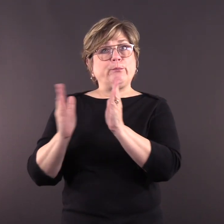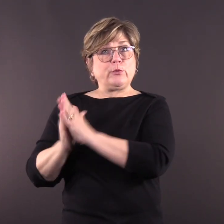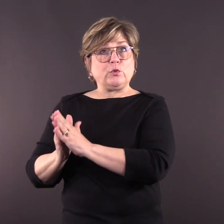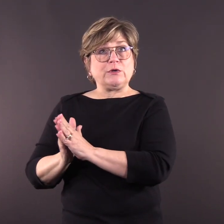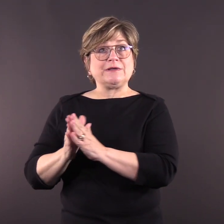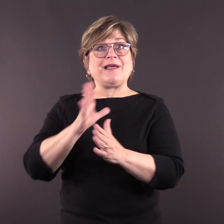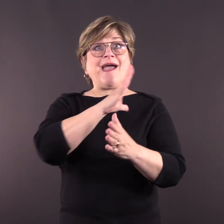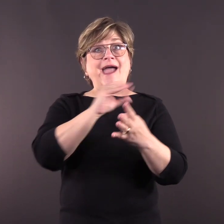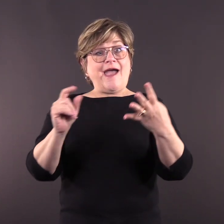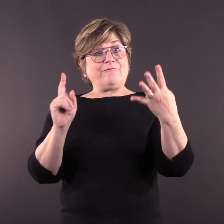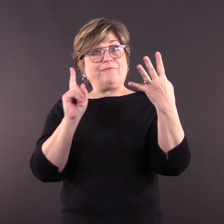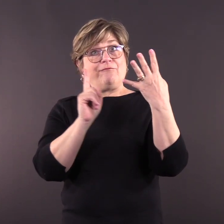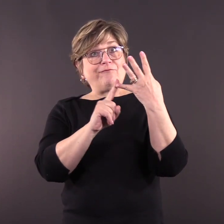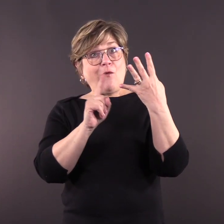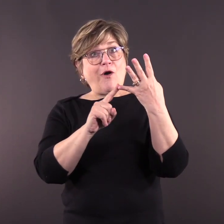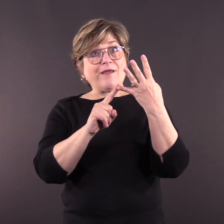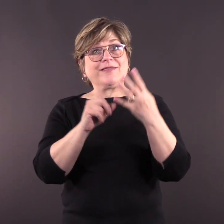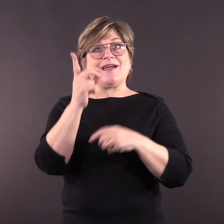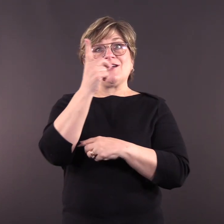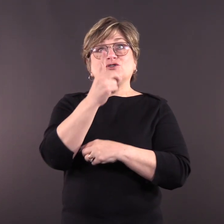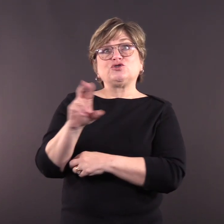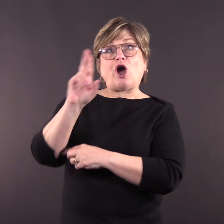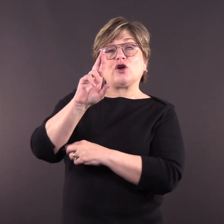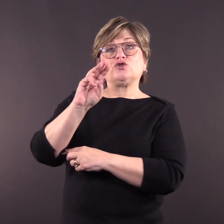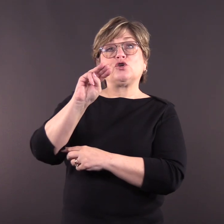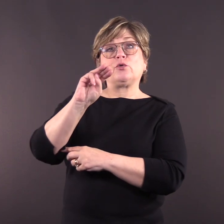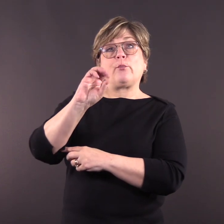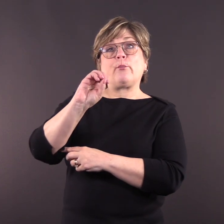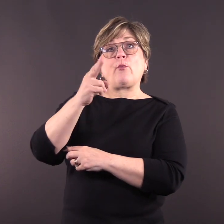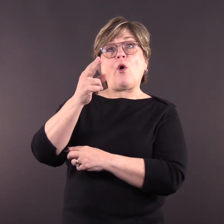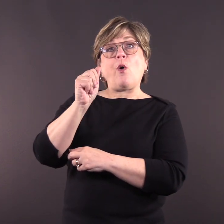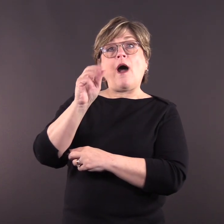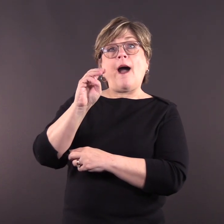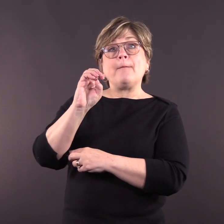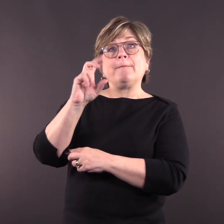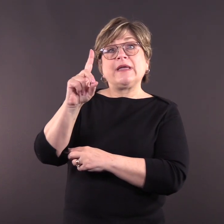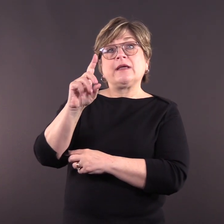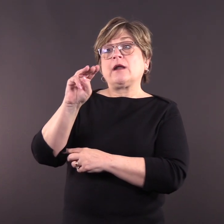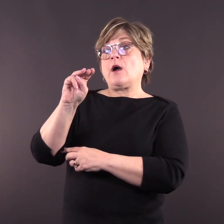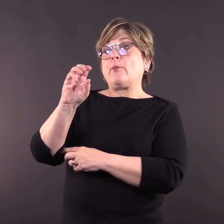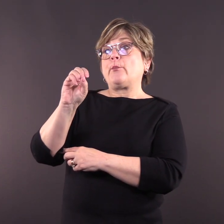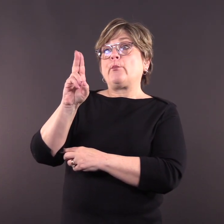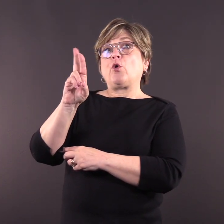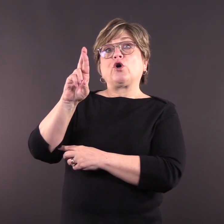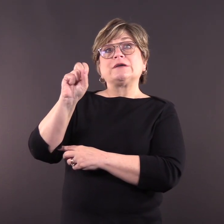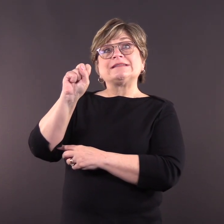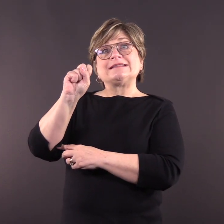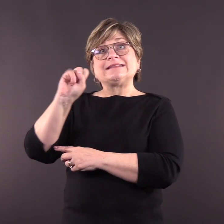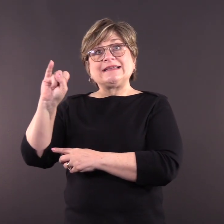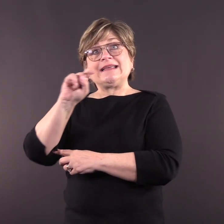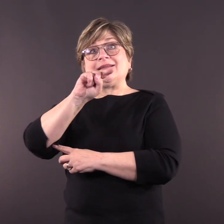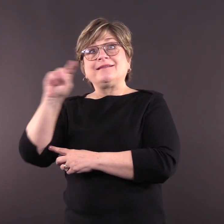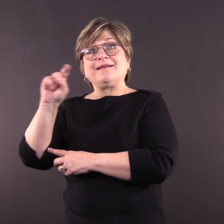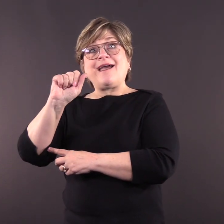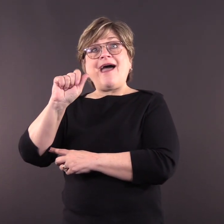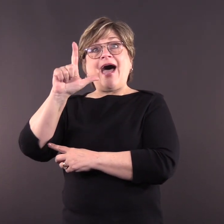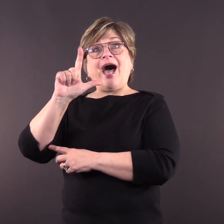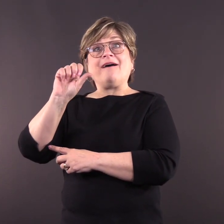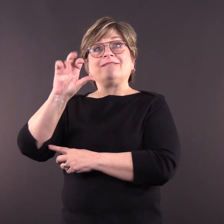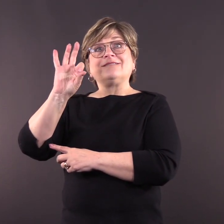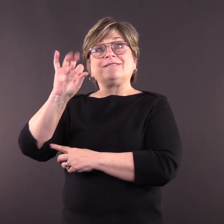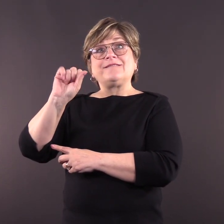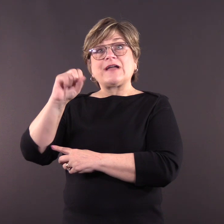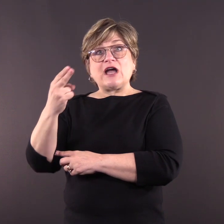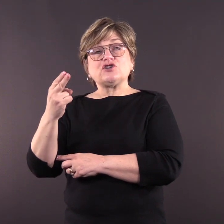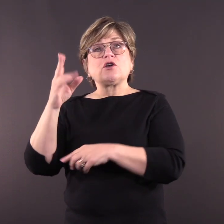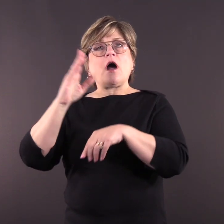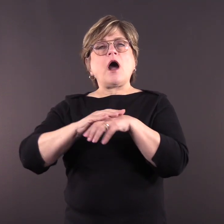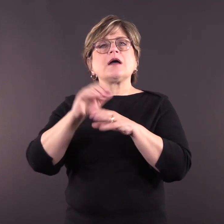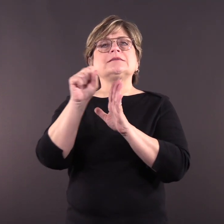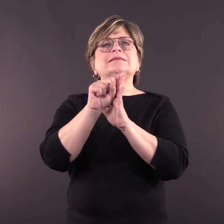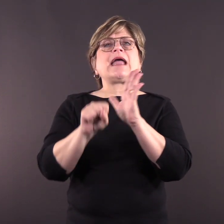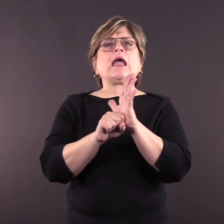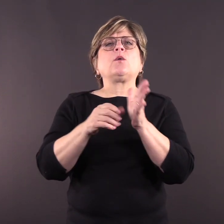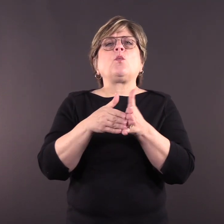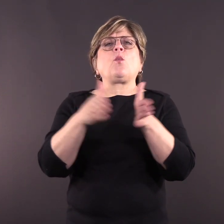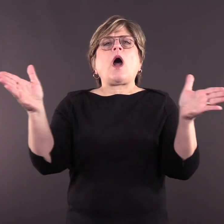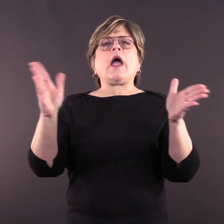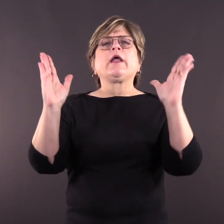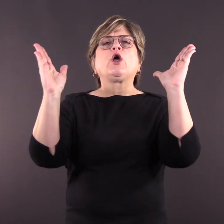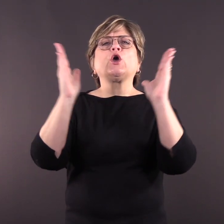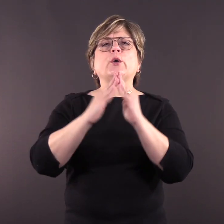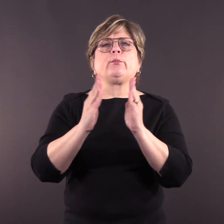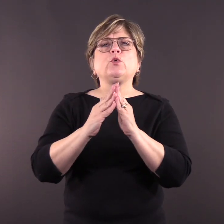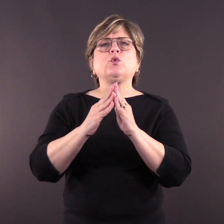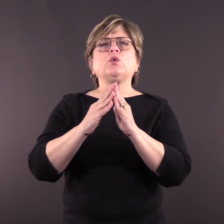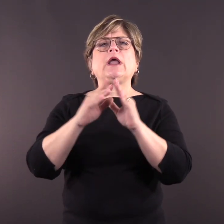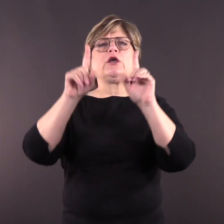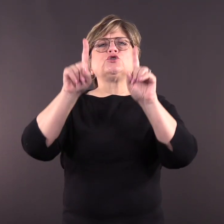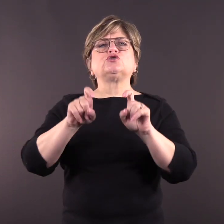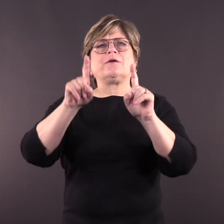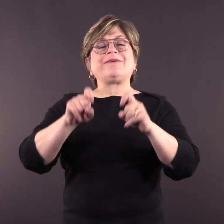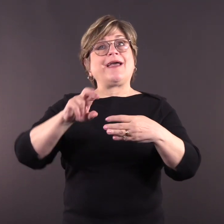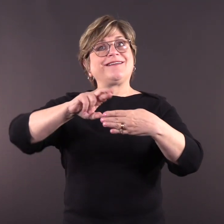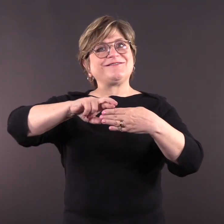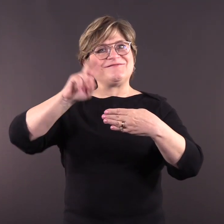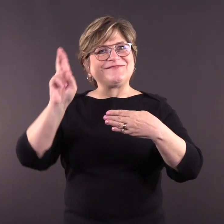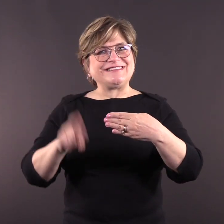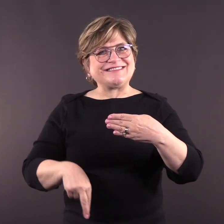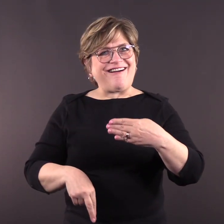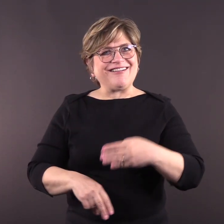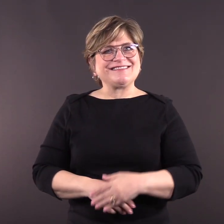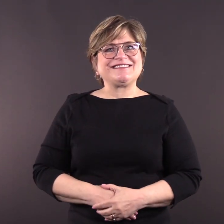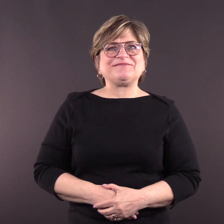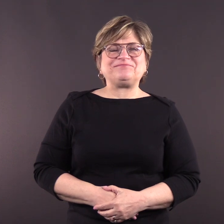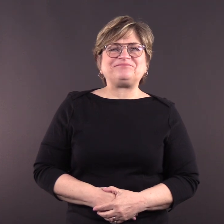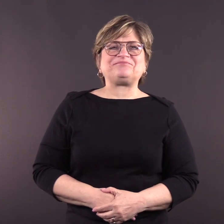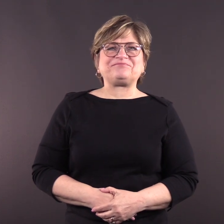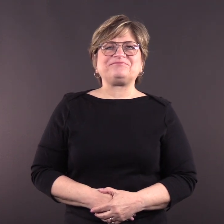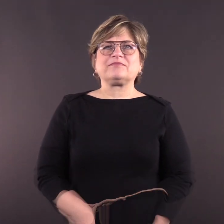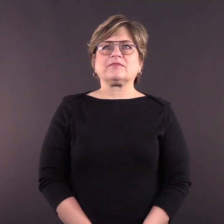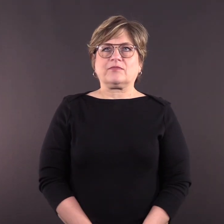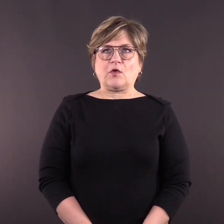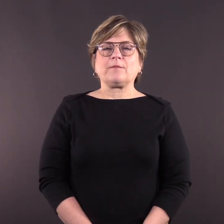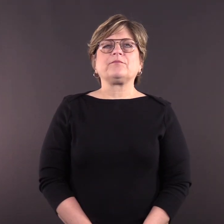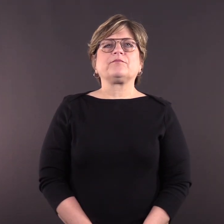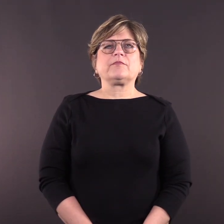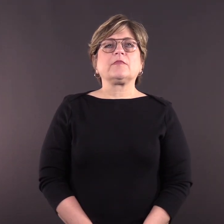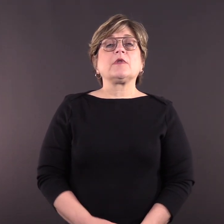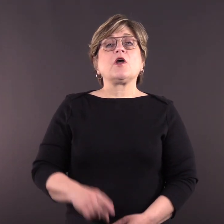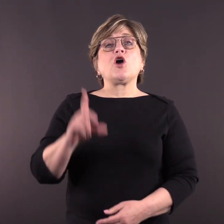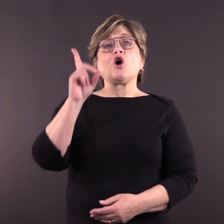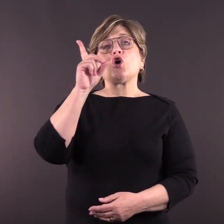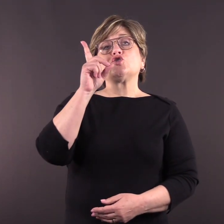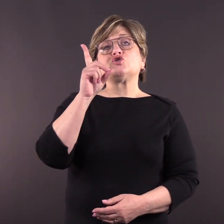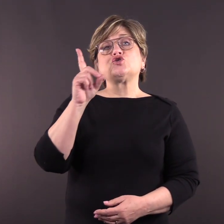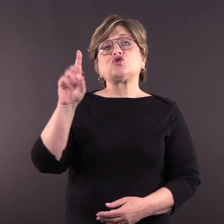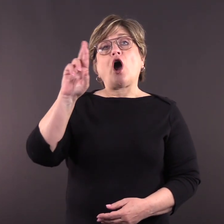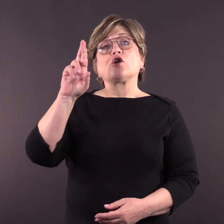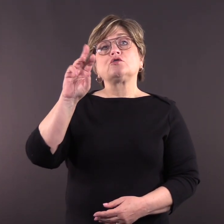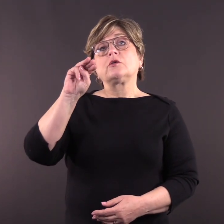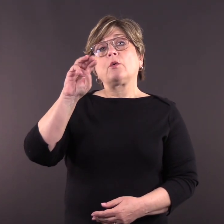4) And Dr. Mohamed Mourssi-Alfash on the statewide community survey results.